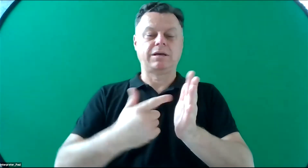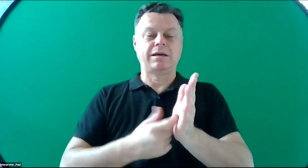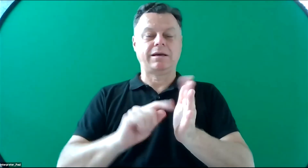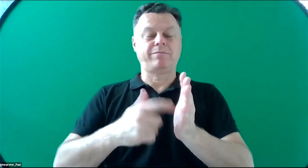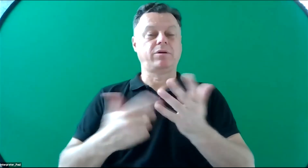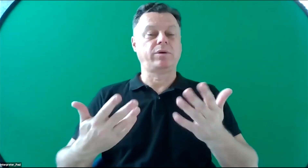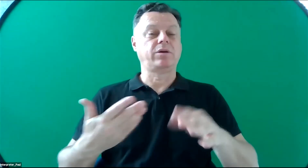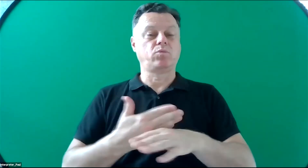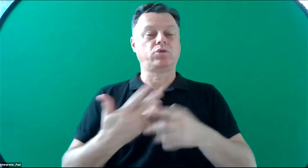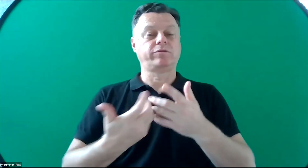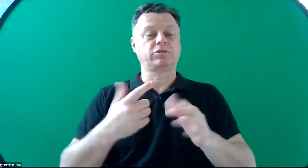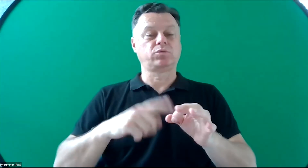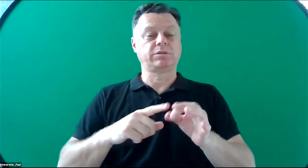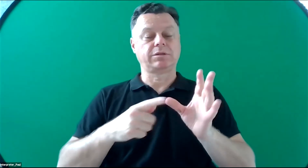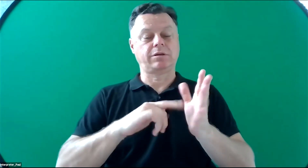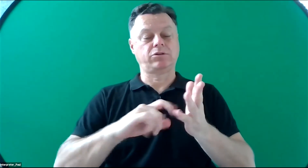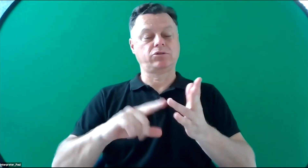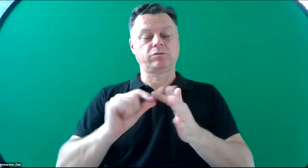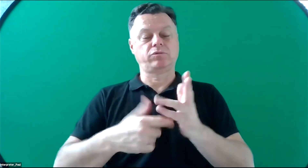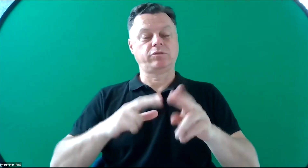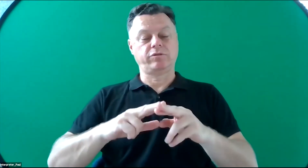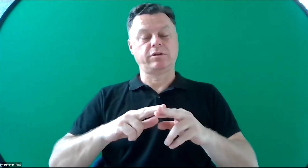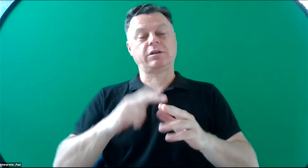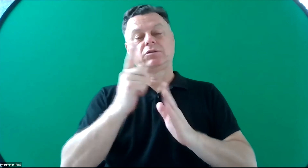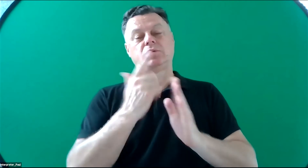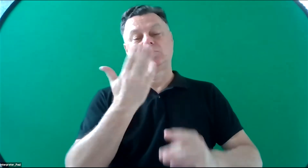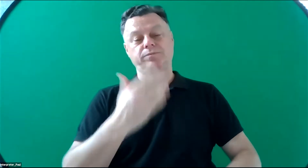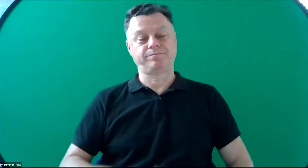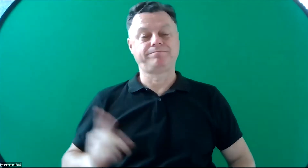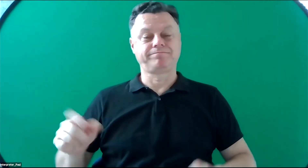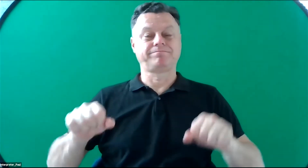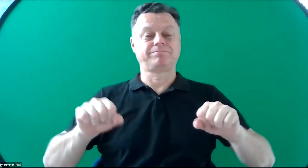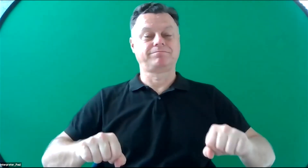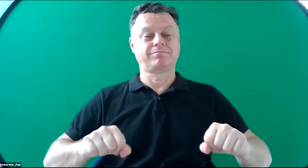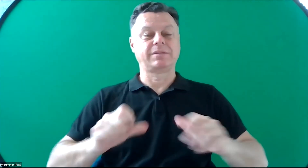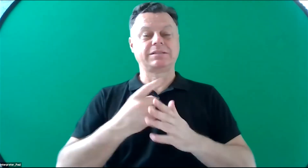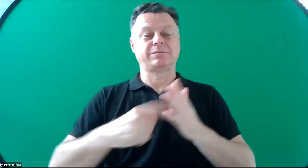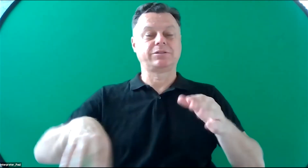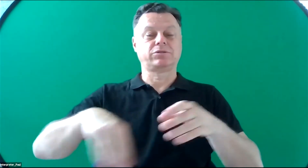and is an Associate Professor with the law school, chair of their Disability Inclusion Group and is a